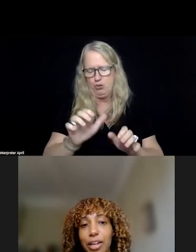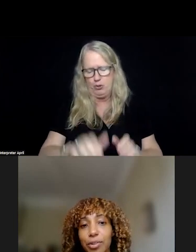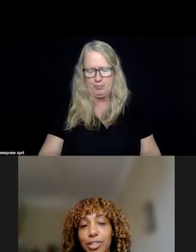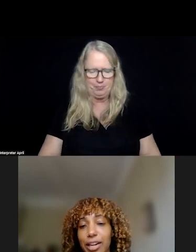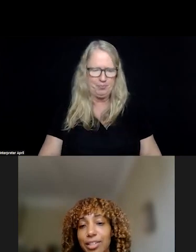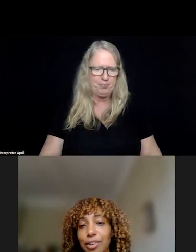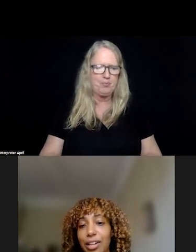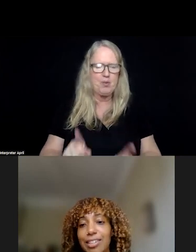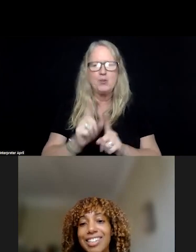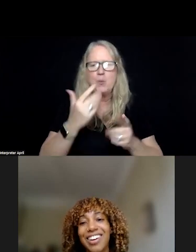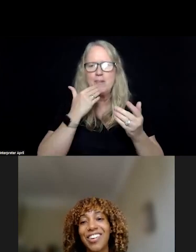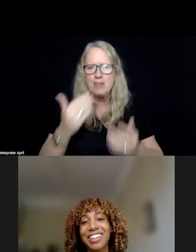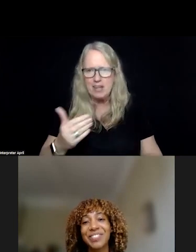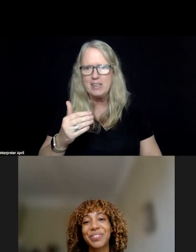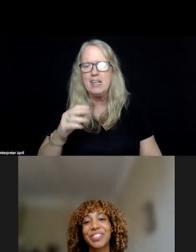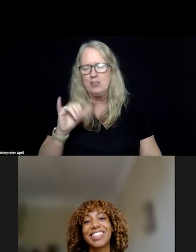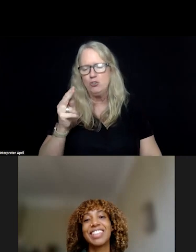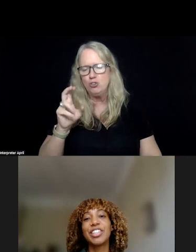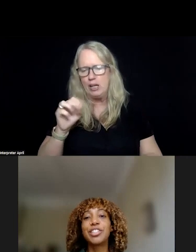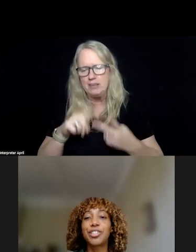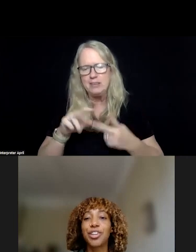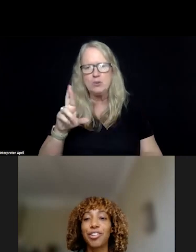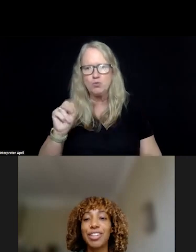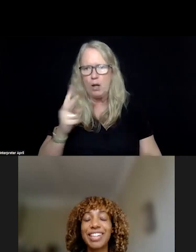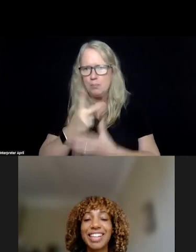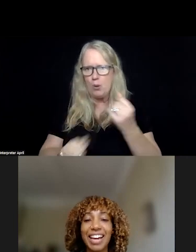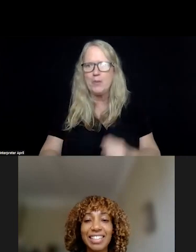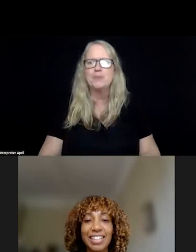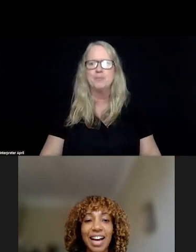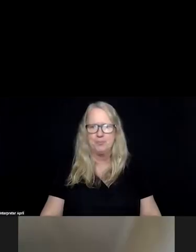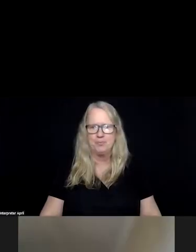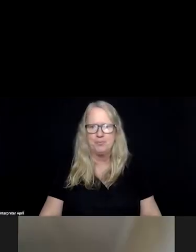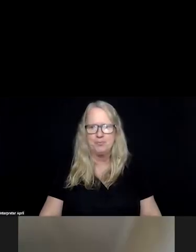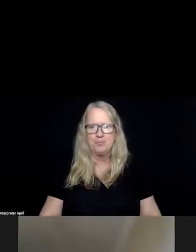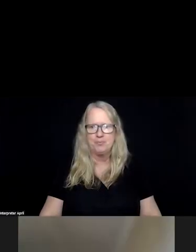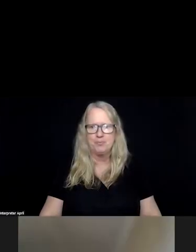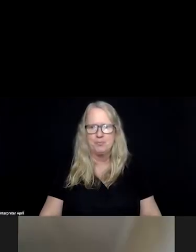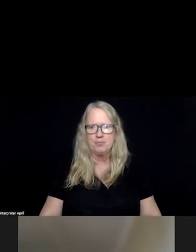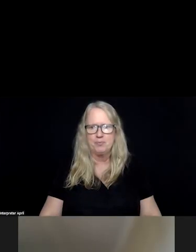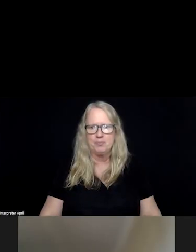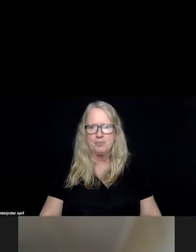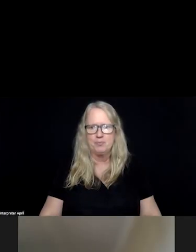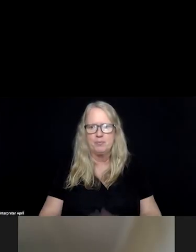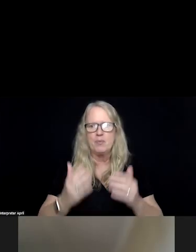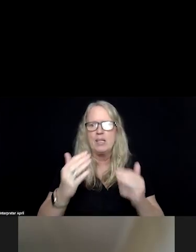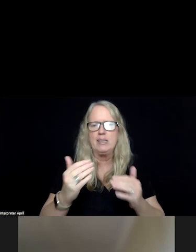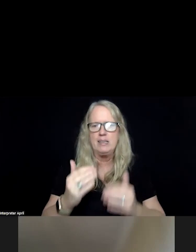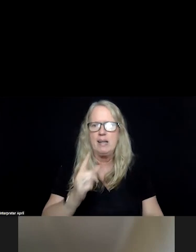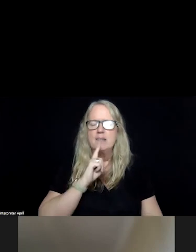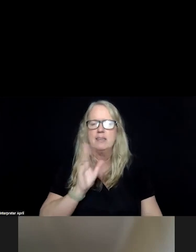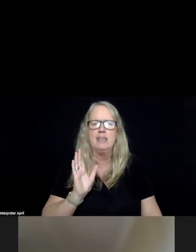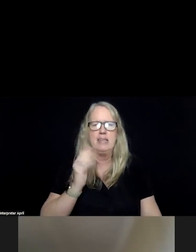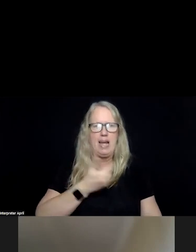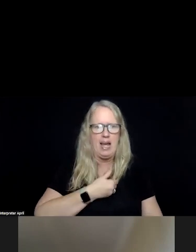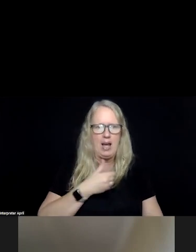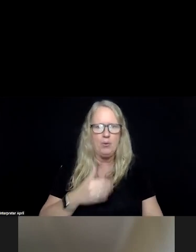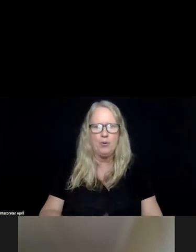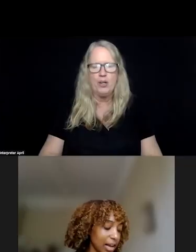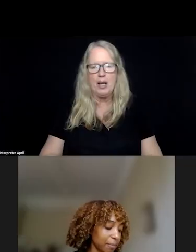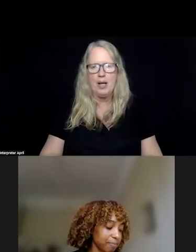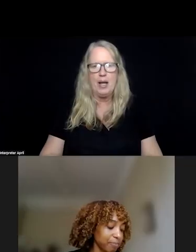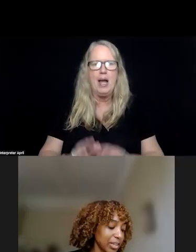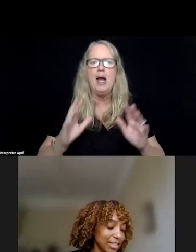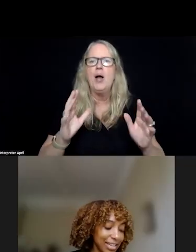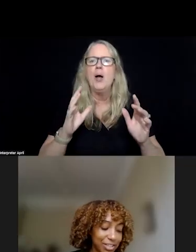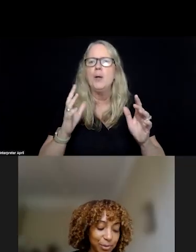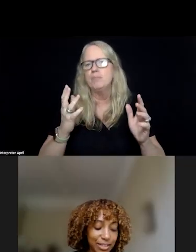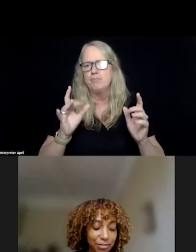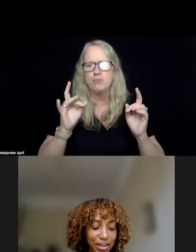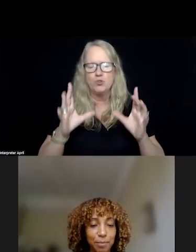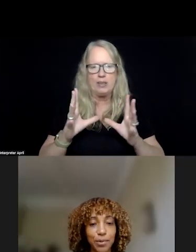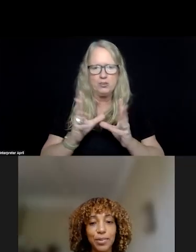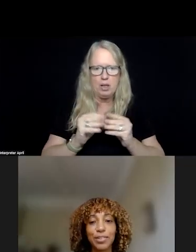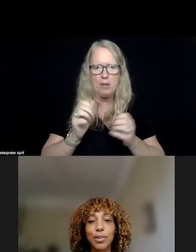THANK YOU JANICE AND RON. NEXT UP WE HAVE OUR CRISIS TALK SESSION WITH STEPHANIE HEPBURN.